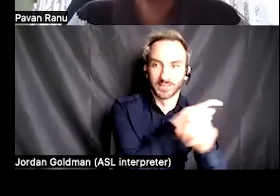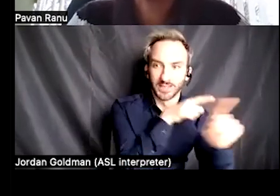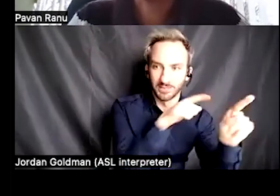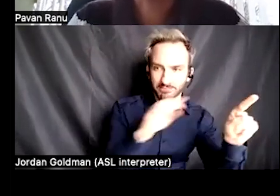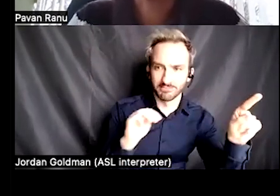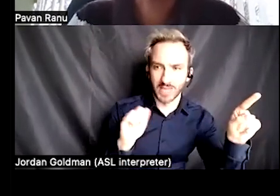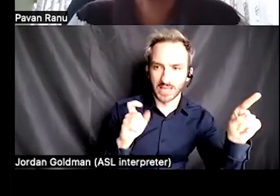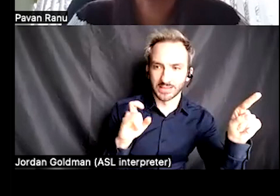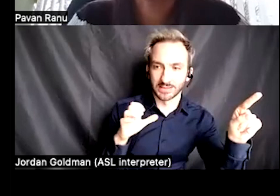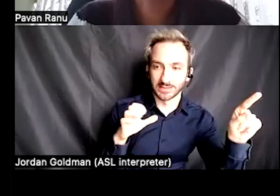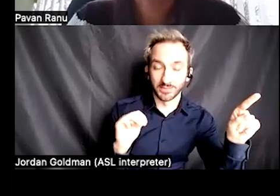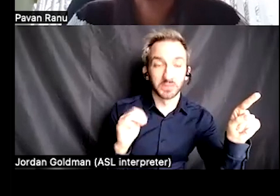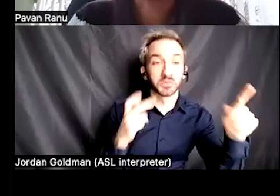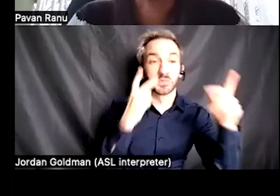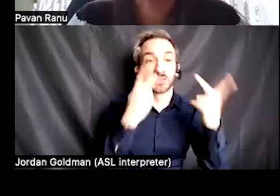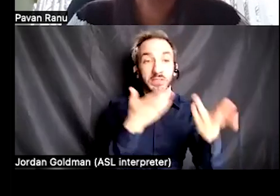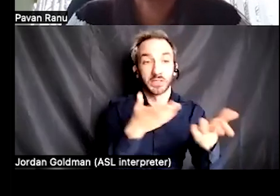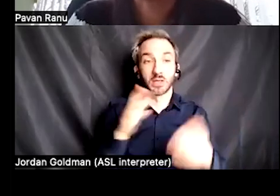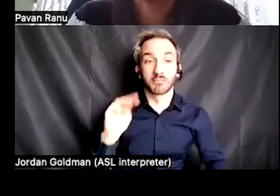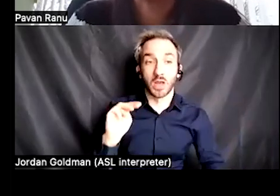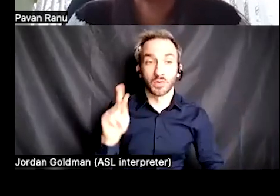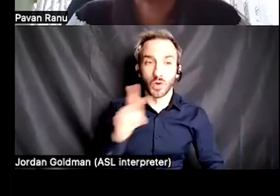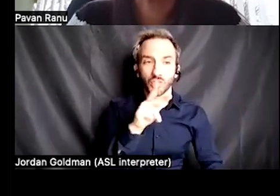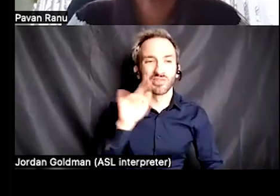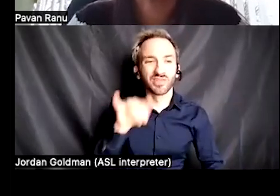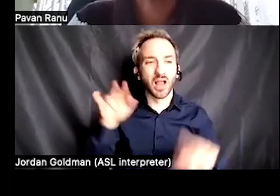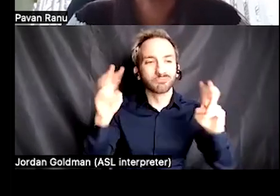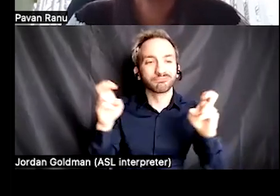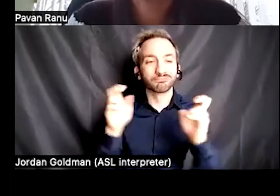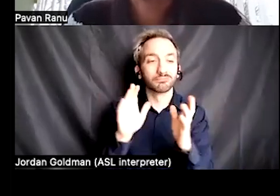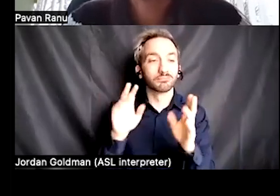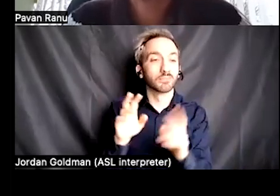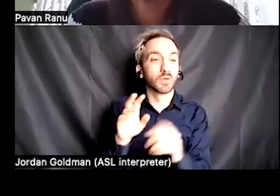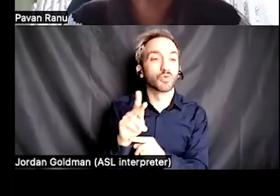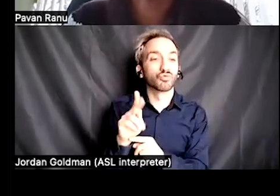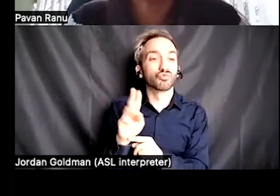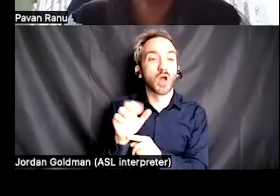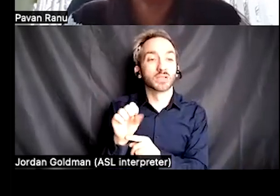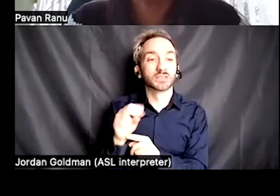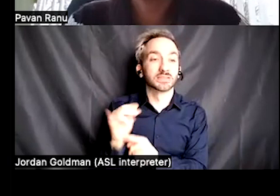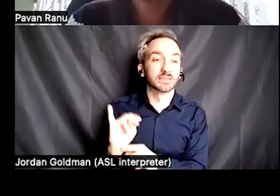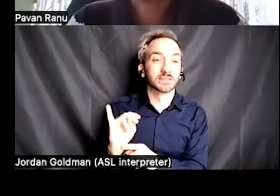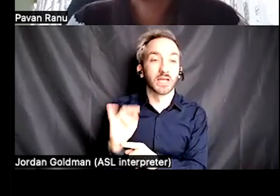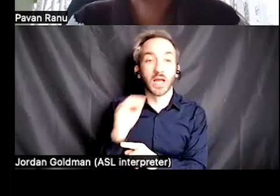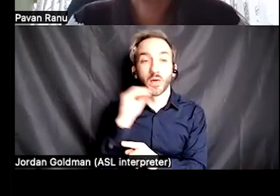to Cluttercore. She just recently announced that she's not as neat as she used to be. And